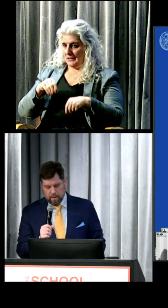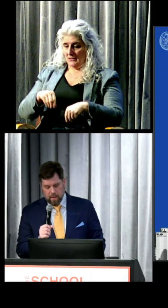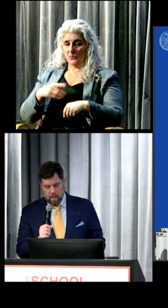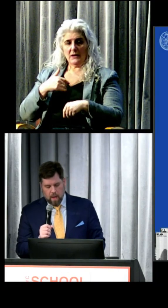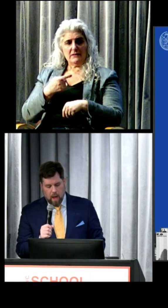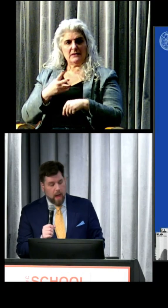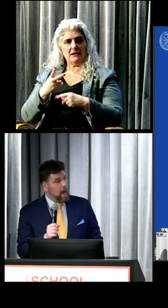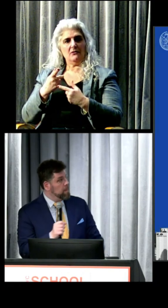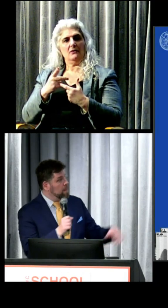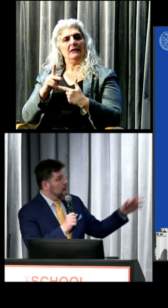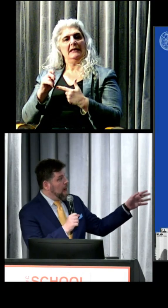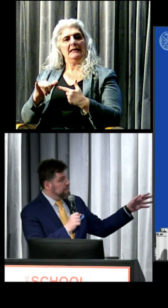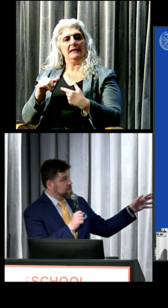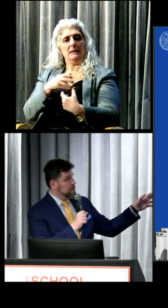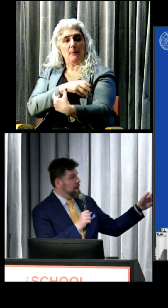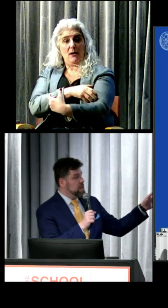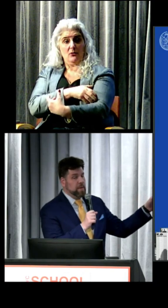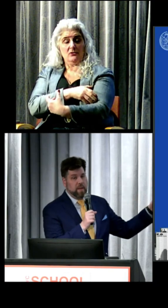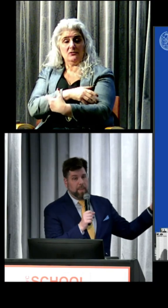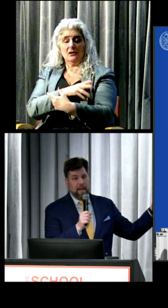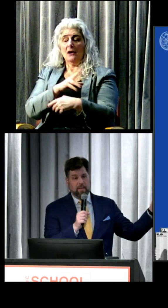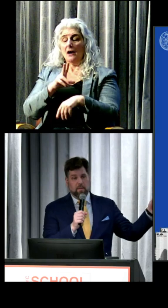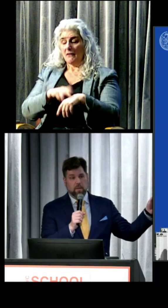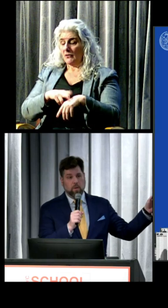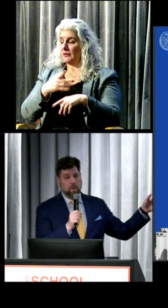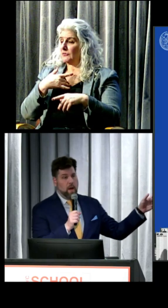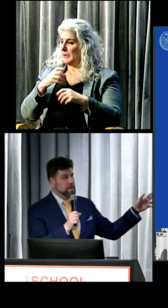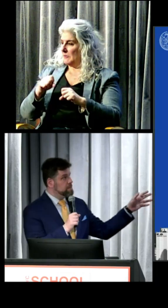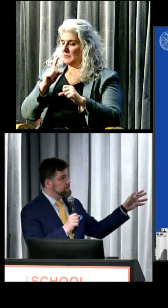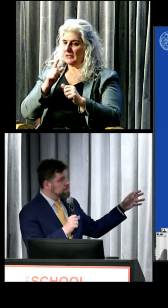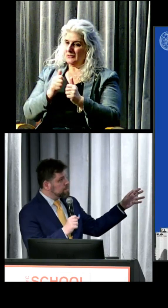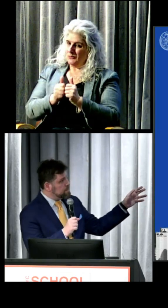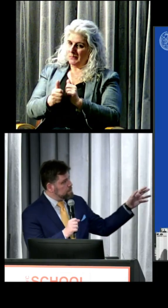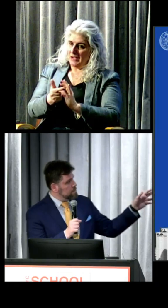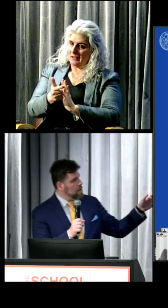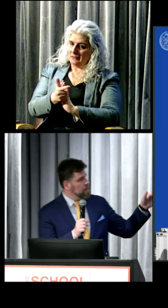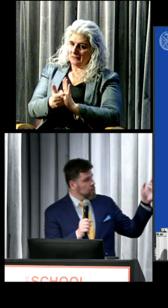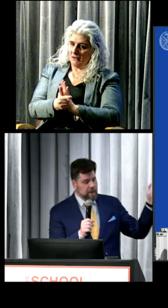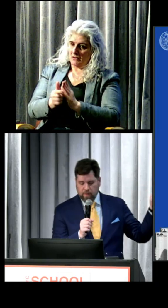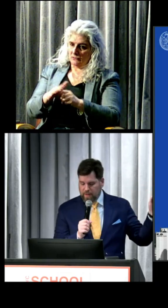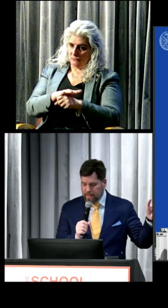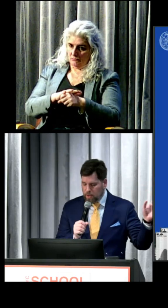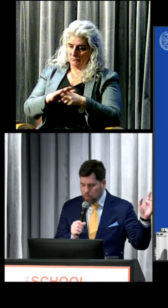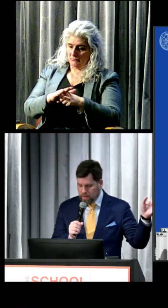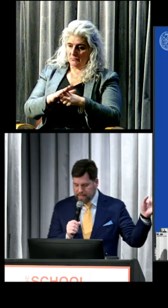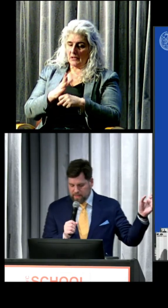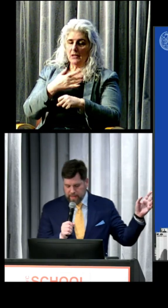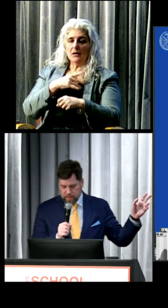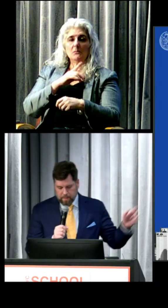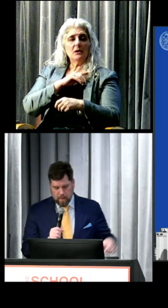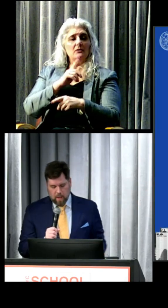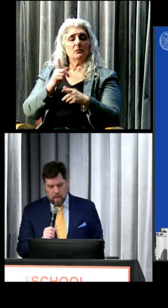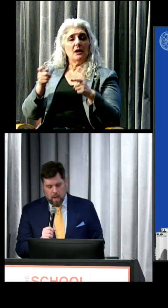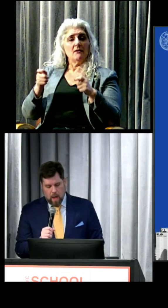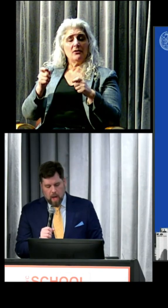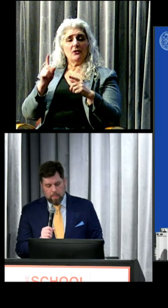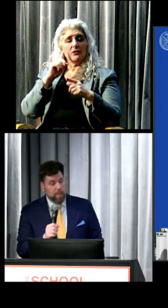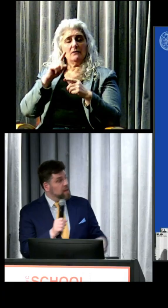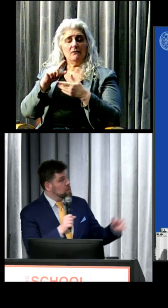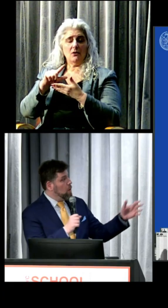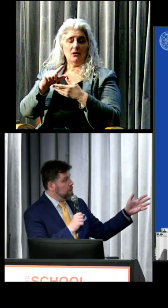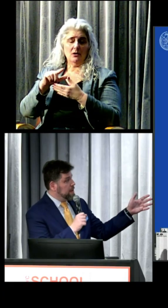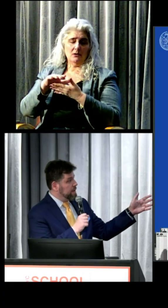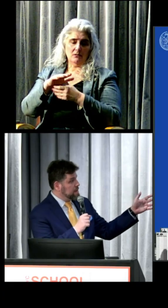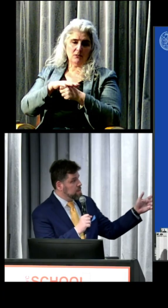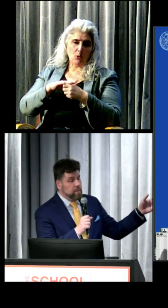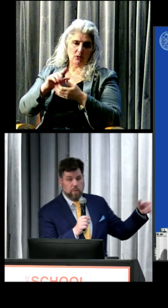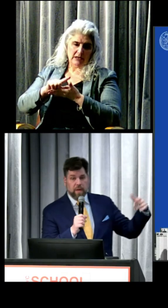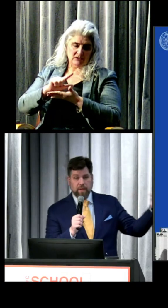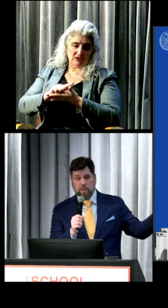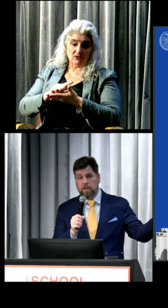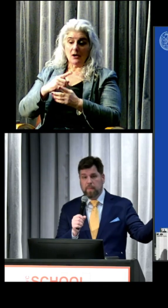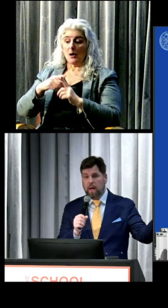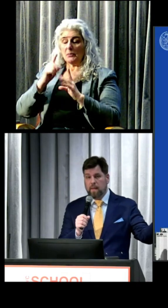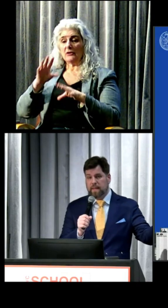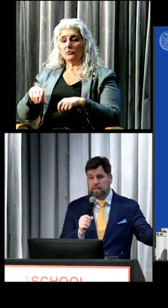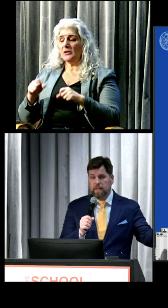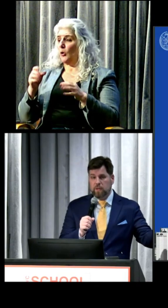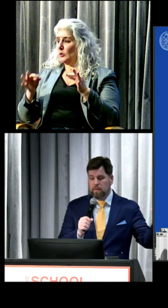Here visitors can add or adapt, let me back up, this is three different tables that are, that are